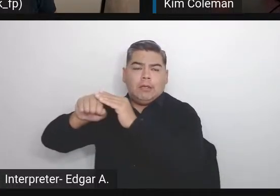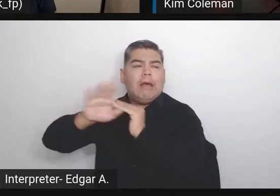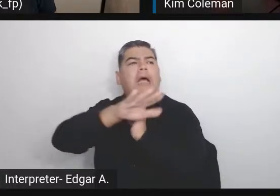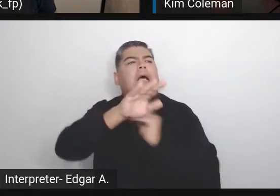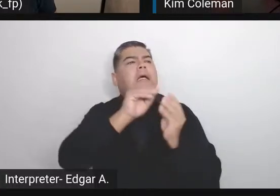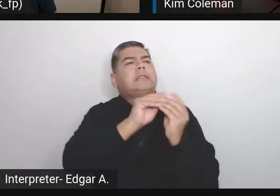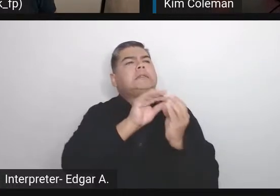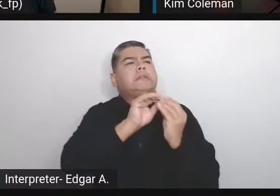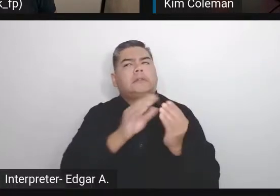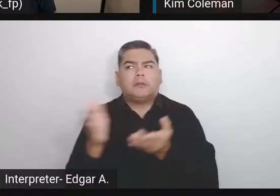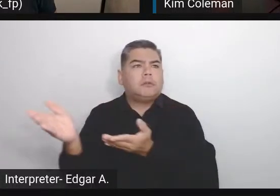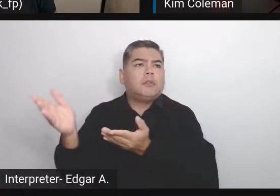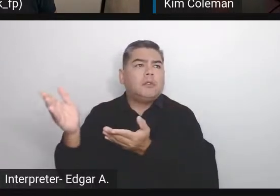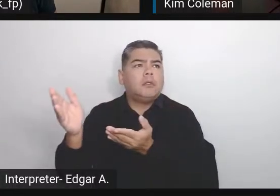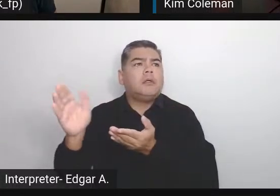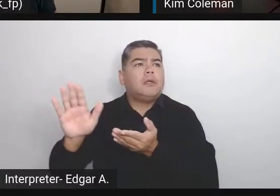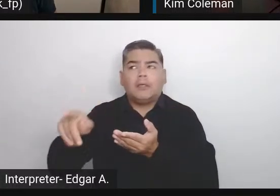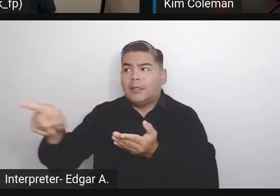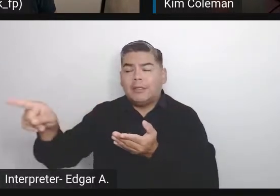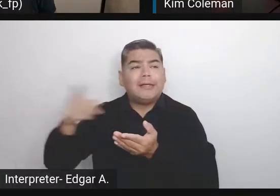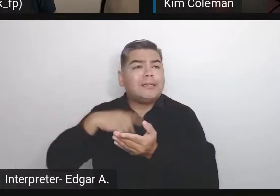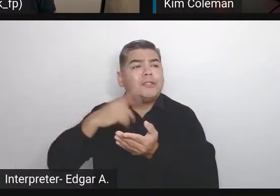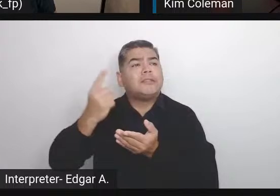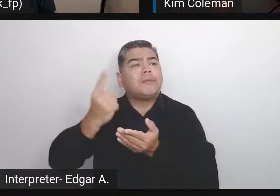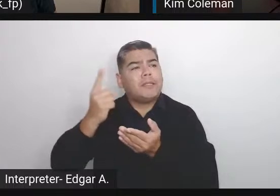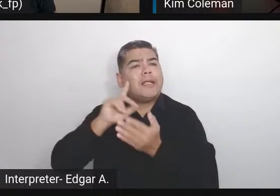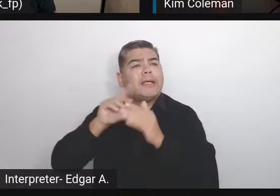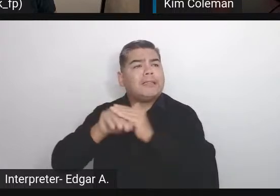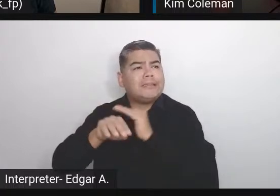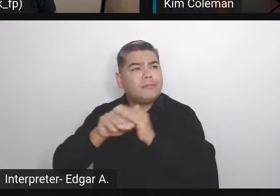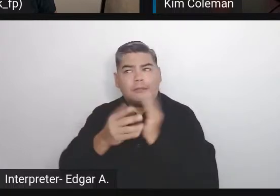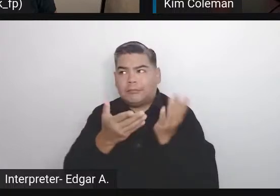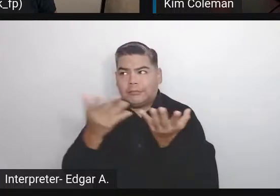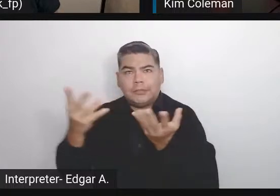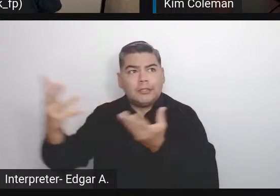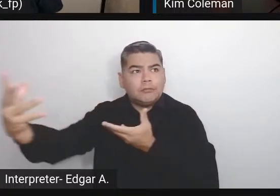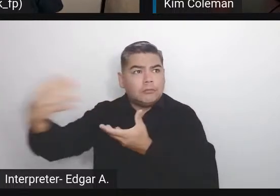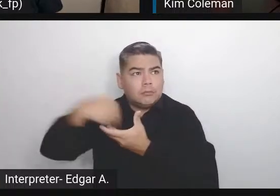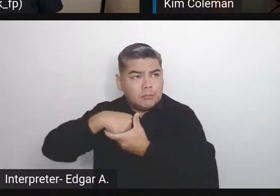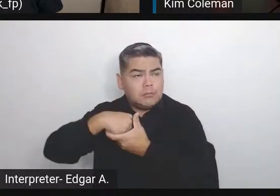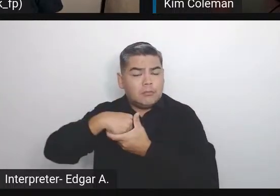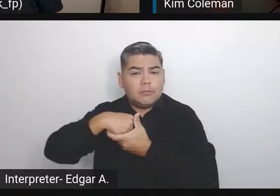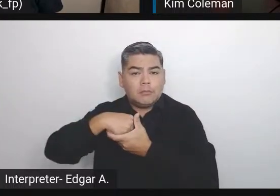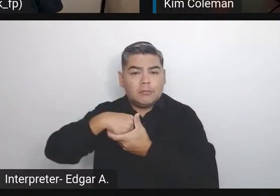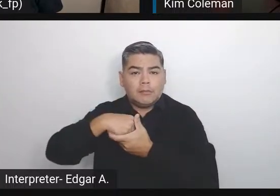a person who knew about accessibility and was arguing with the rest of